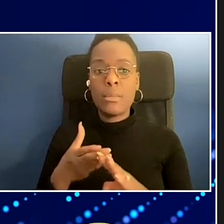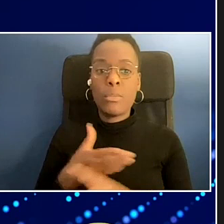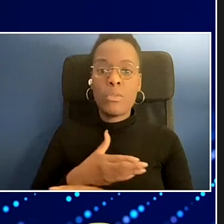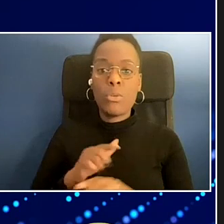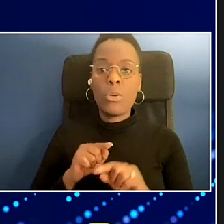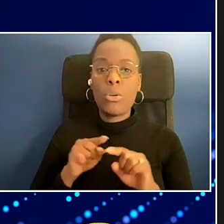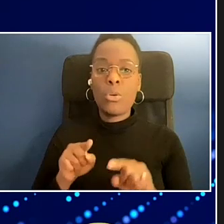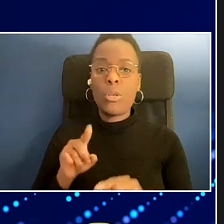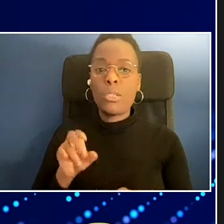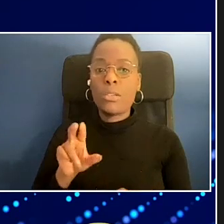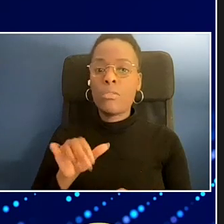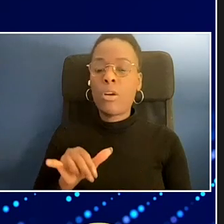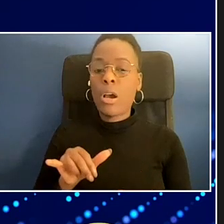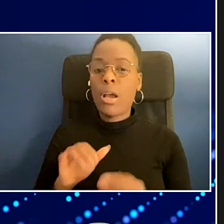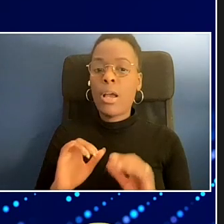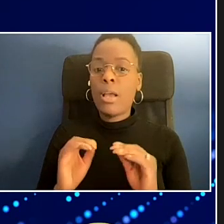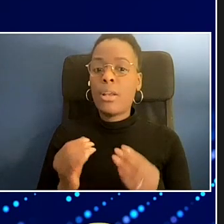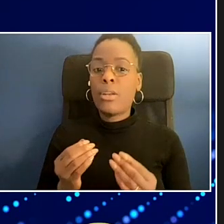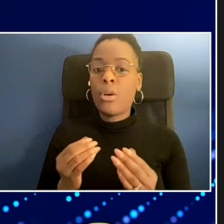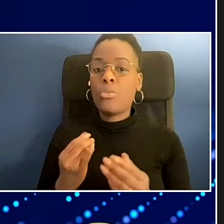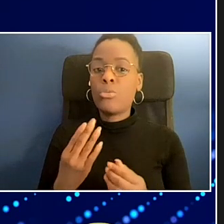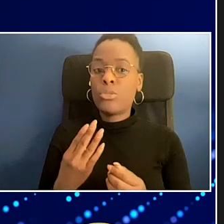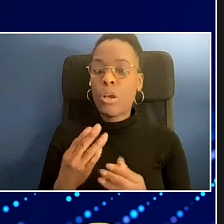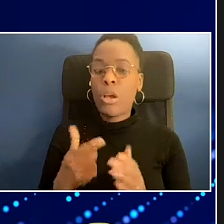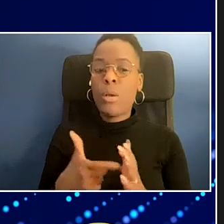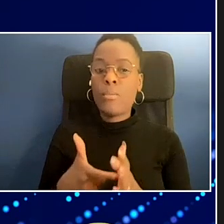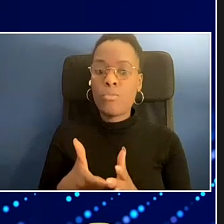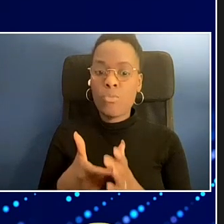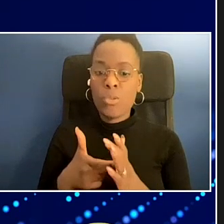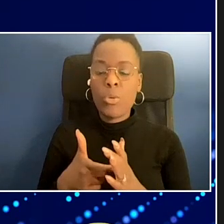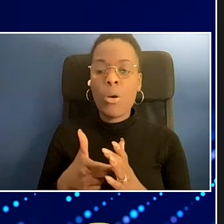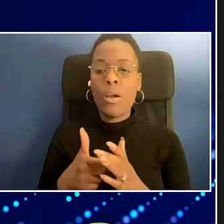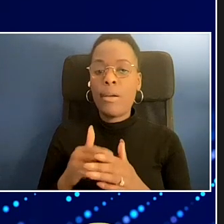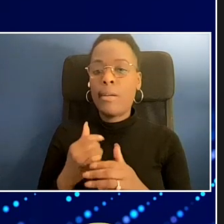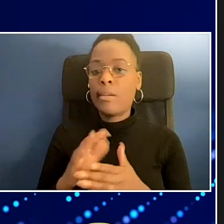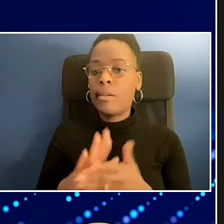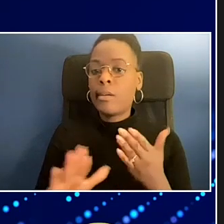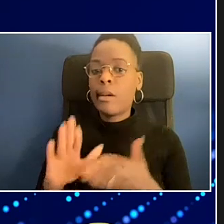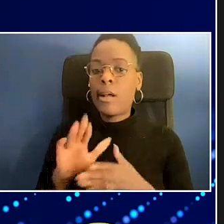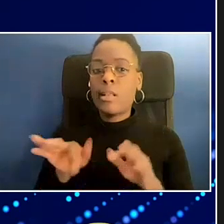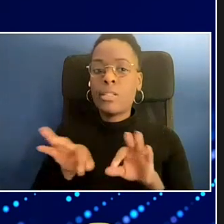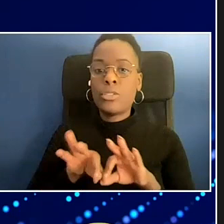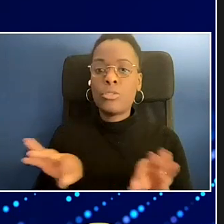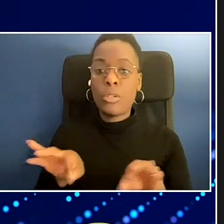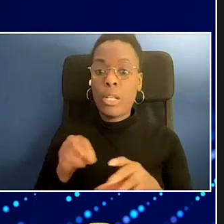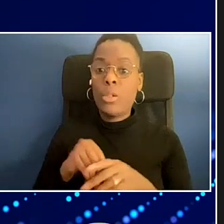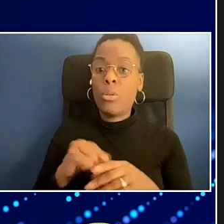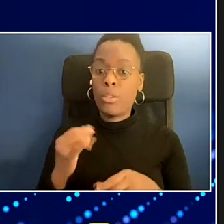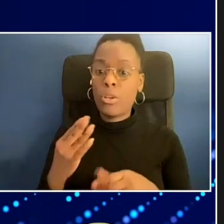job I have now requires a college degree. Unfortunately, I used up all of my GI Bill